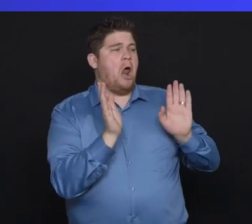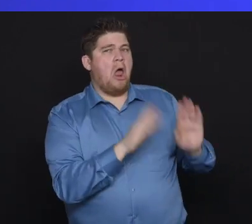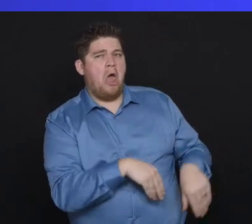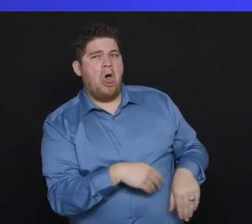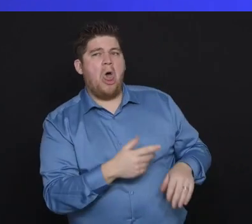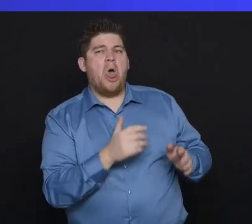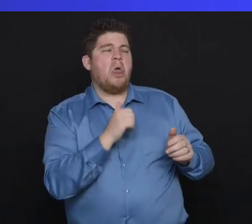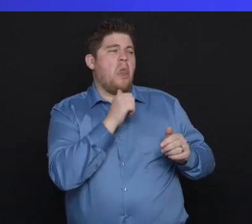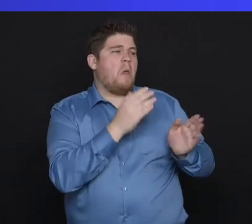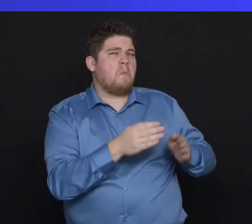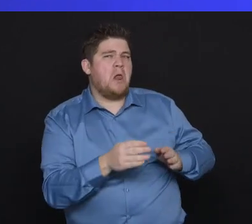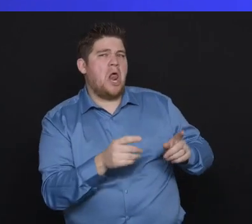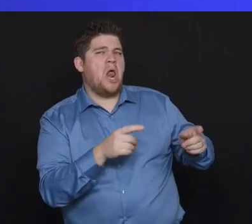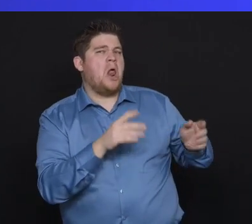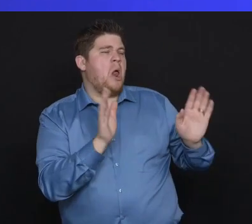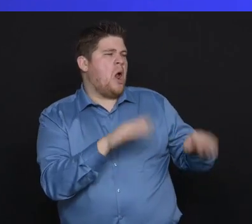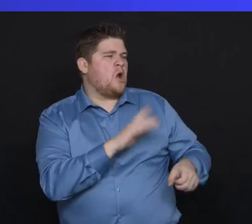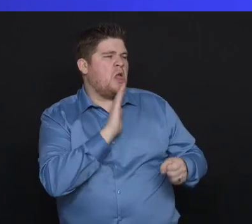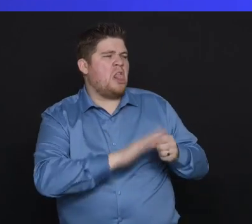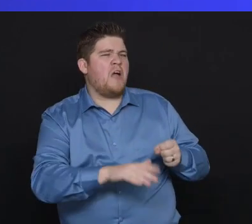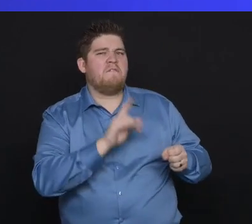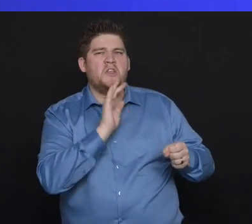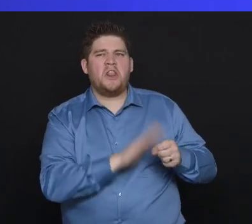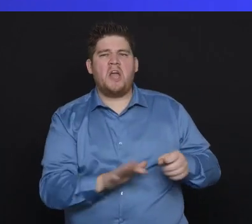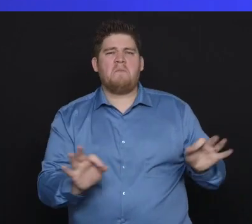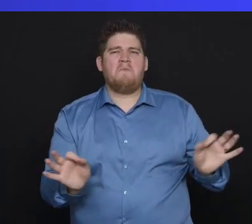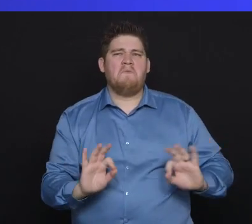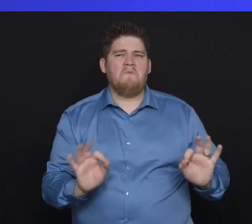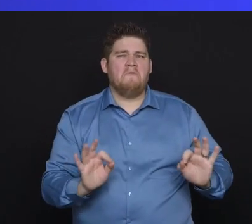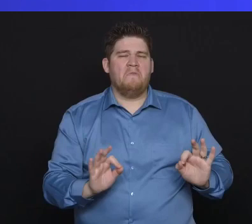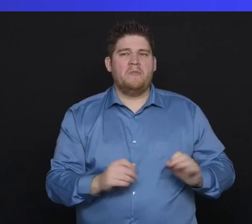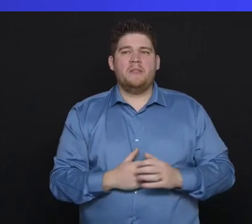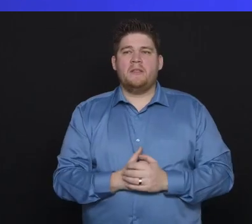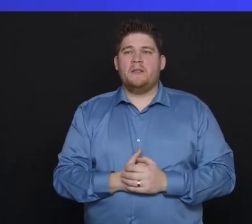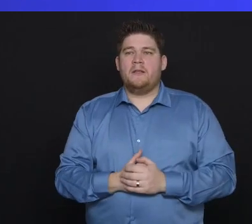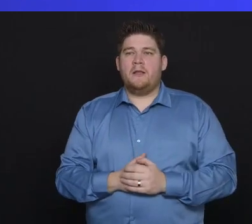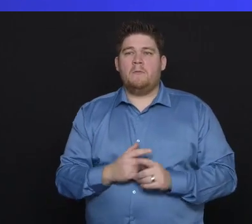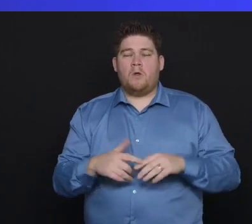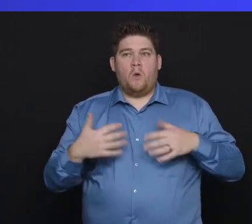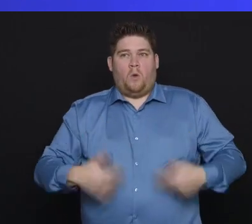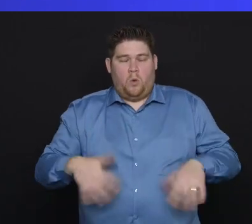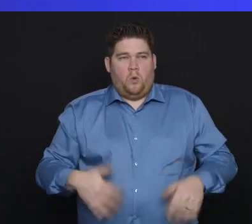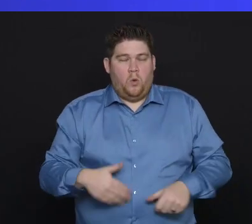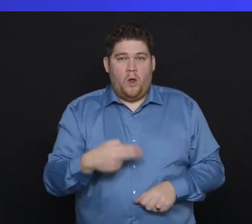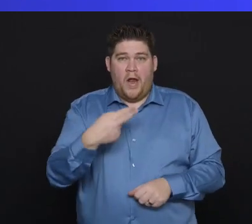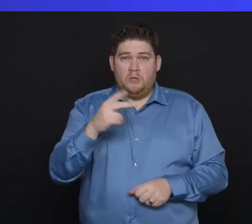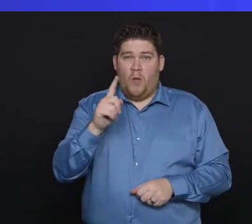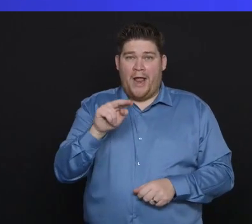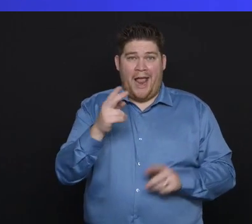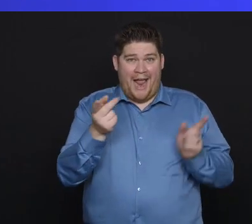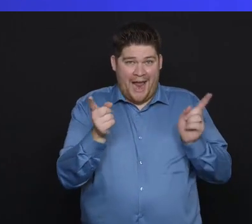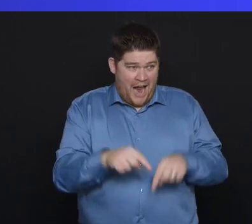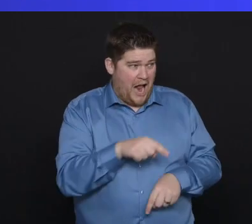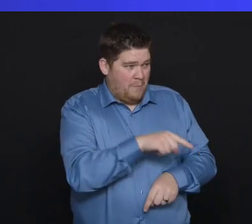were in public health at the time, it was like it was bad and it could have been a whole lot worse. Some of those